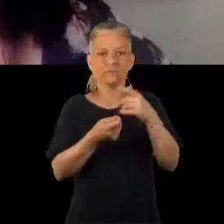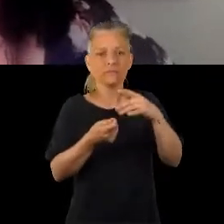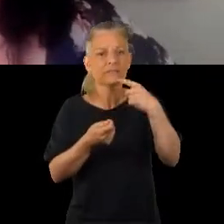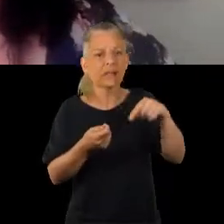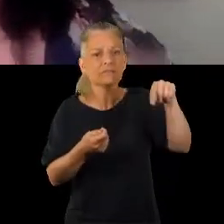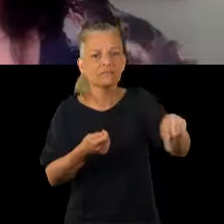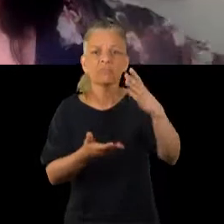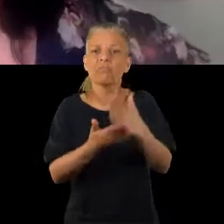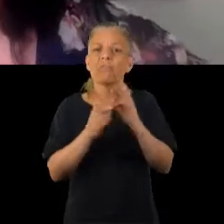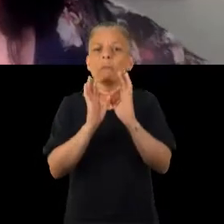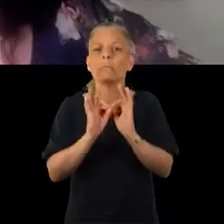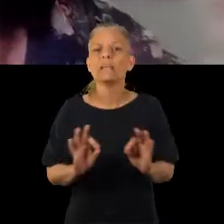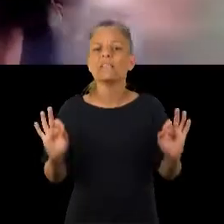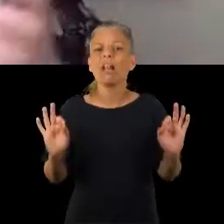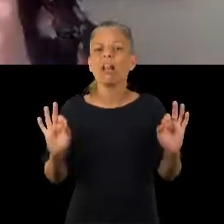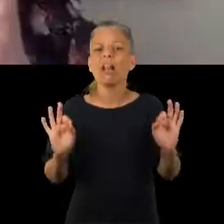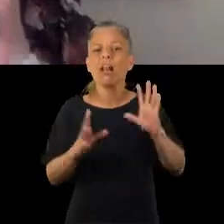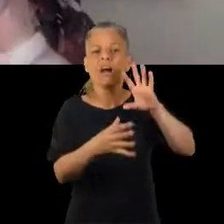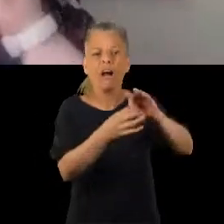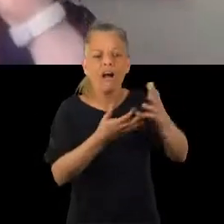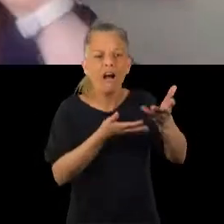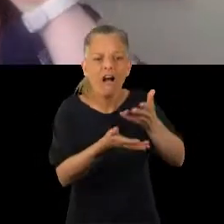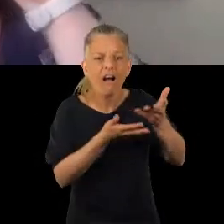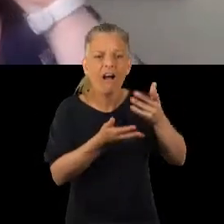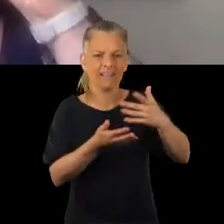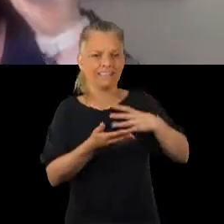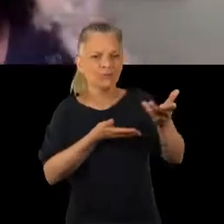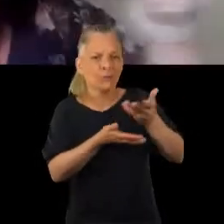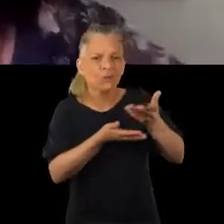And if you were an organisation that was looking to develop peer roles,